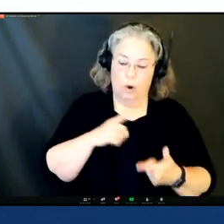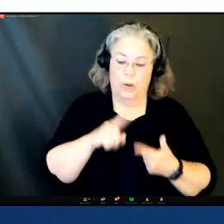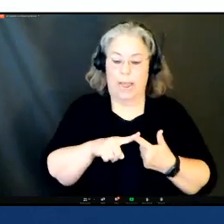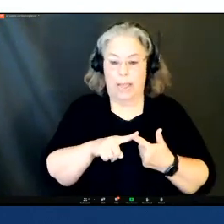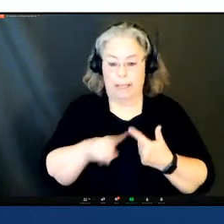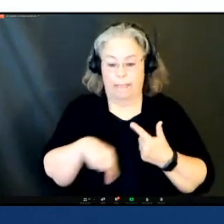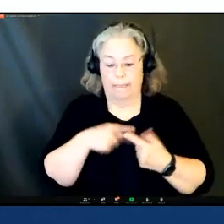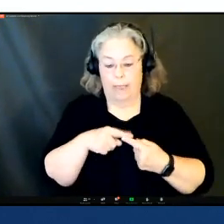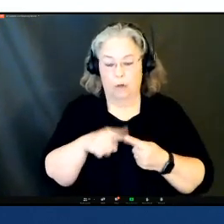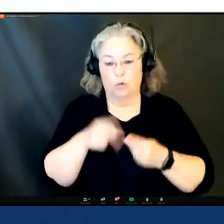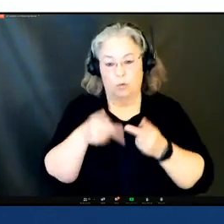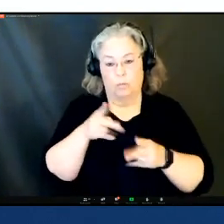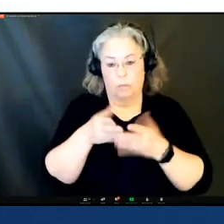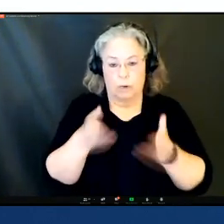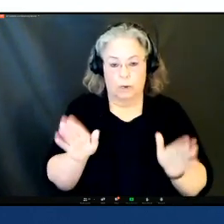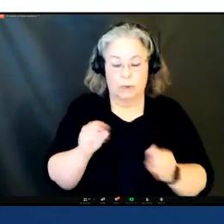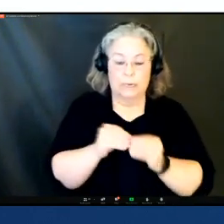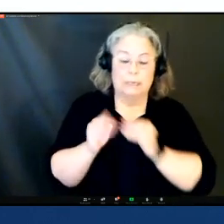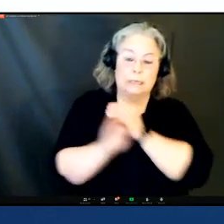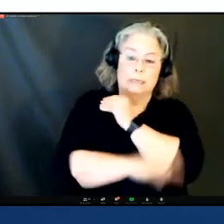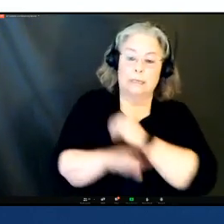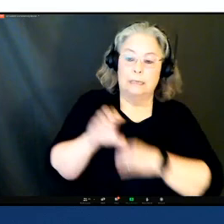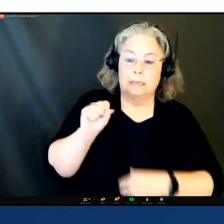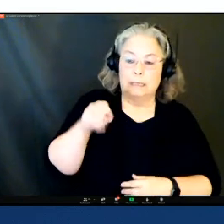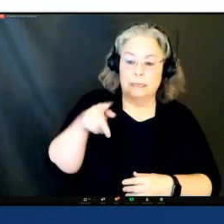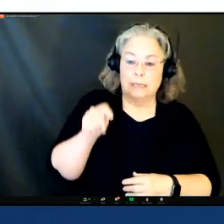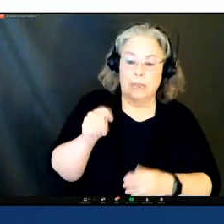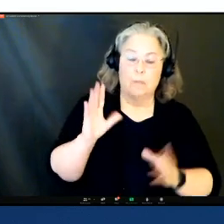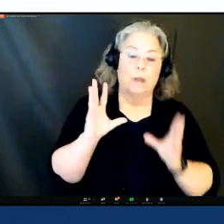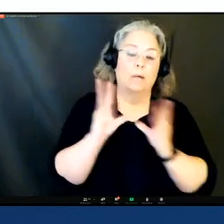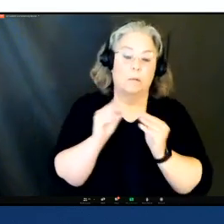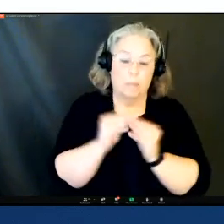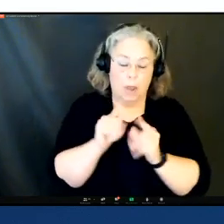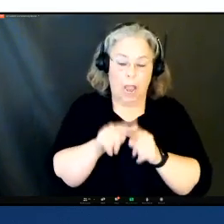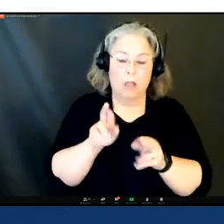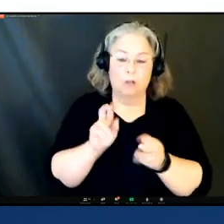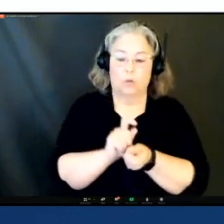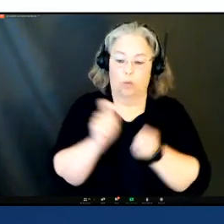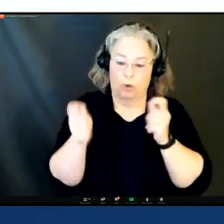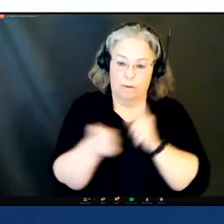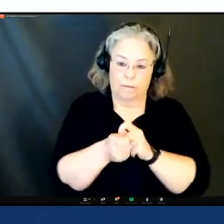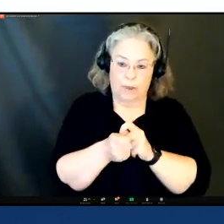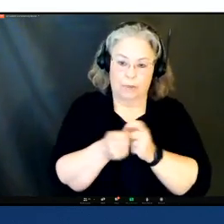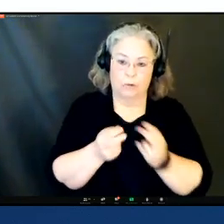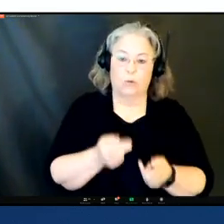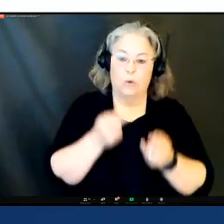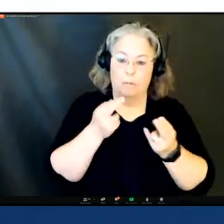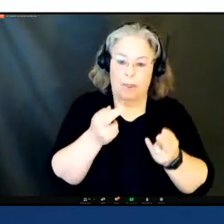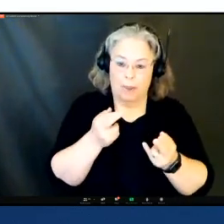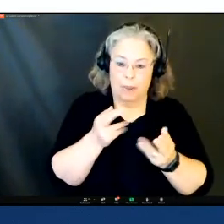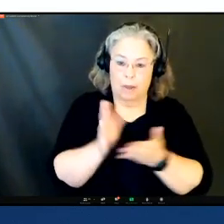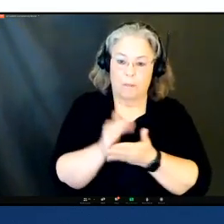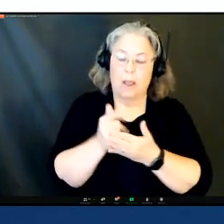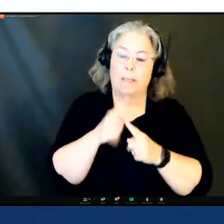Finally, in September, the board holds hearings on the revised recommended budget and adopts the budget and then the budget process